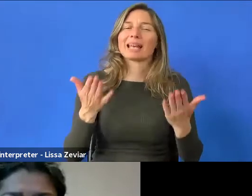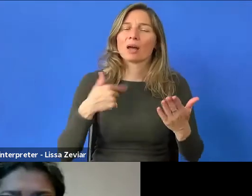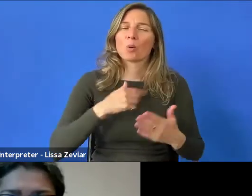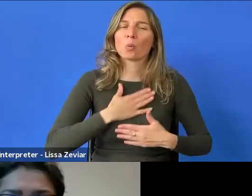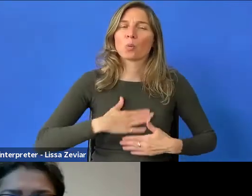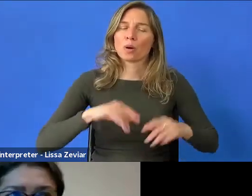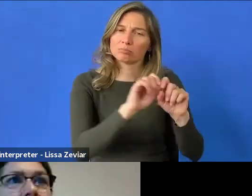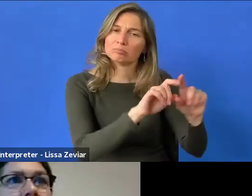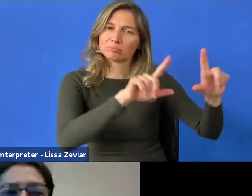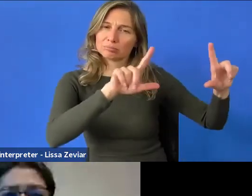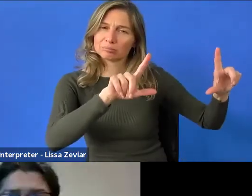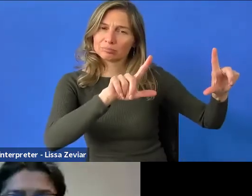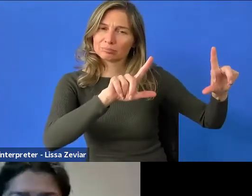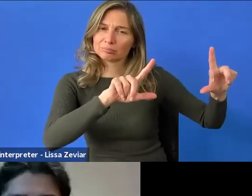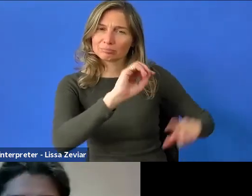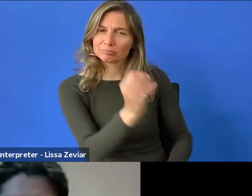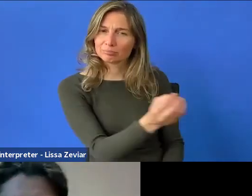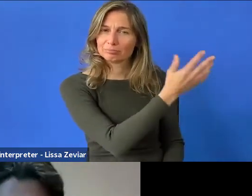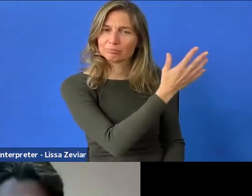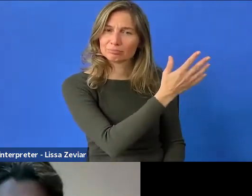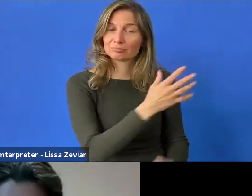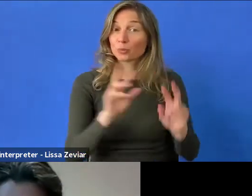and I hope everybody can see.